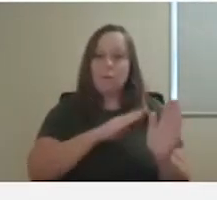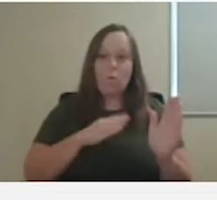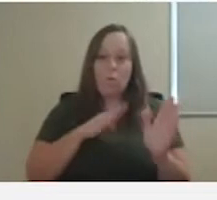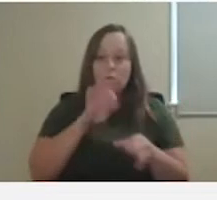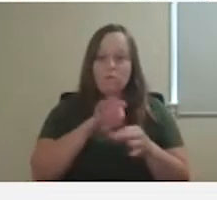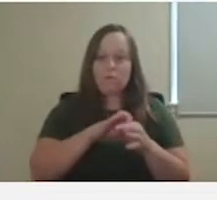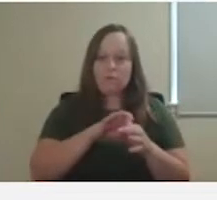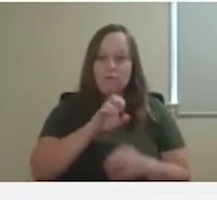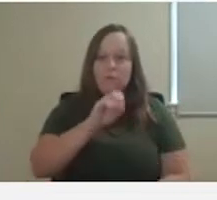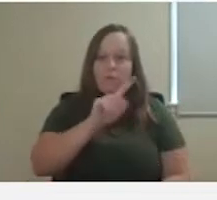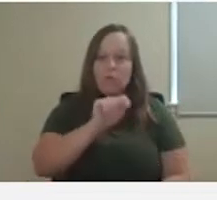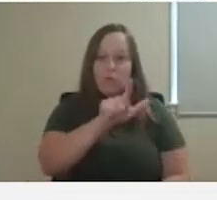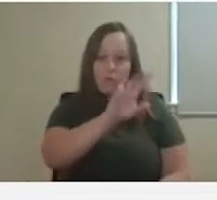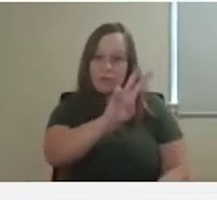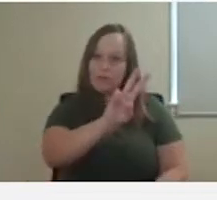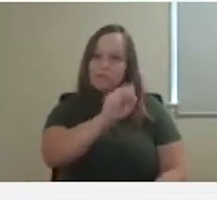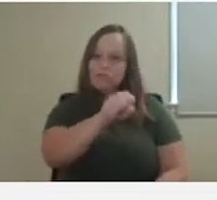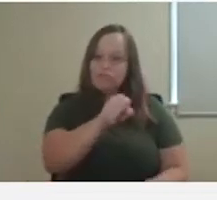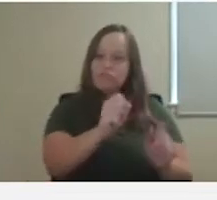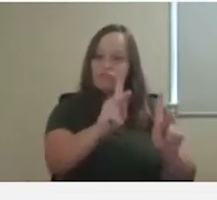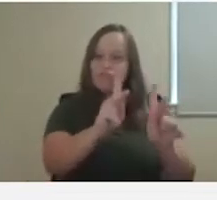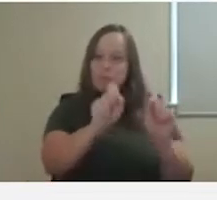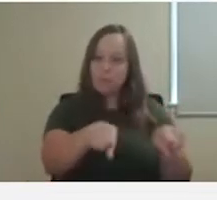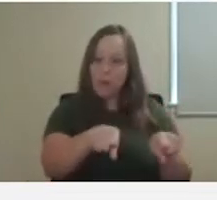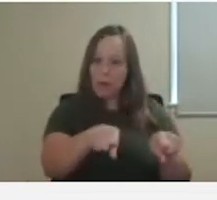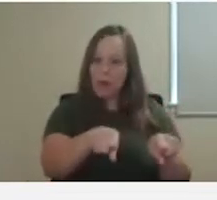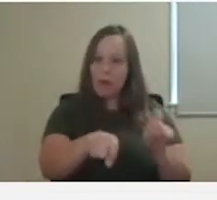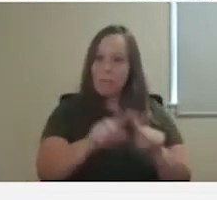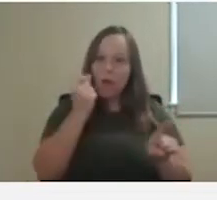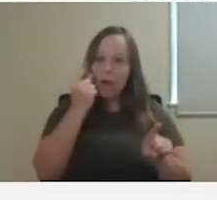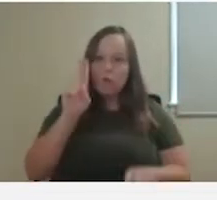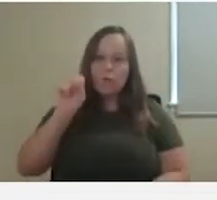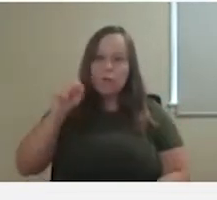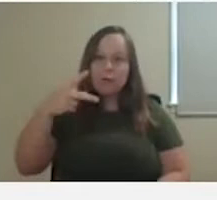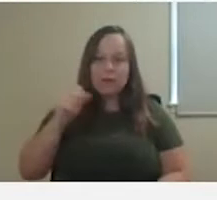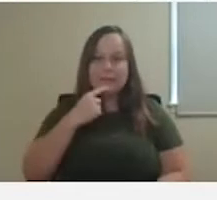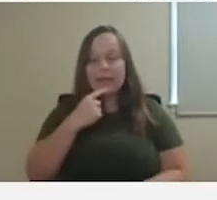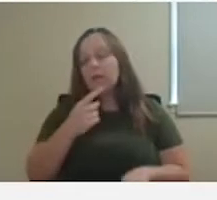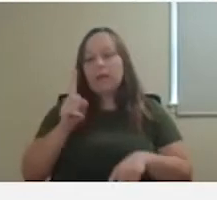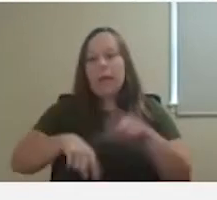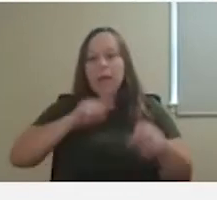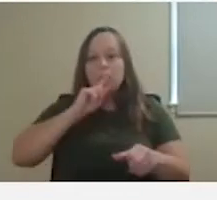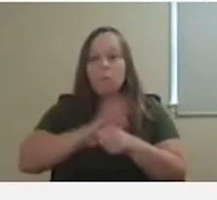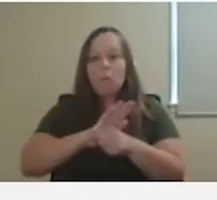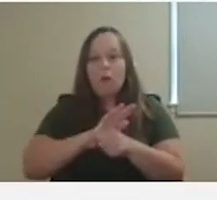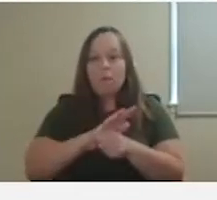an absentee ballot is October 27, USPS is saying they can't guarantee delivery